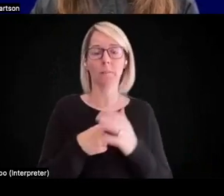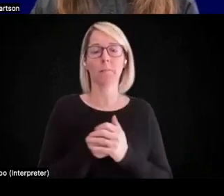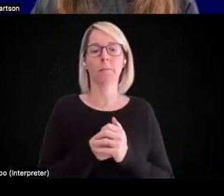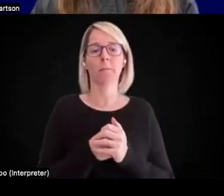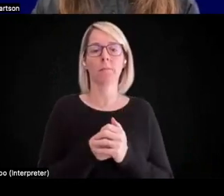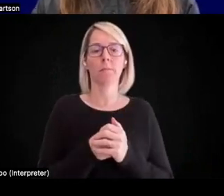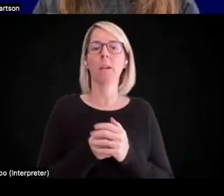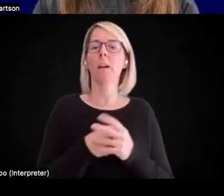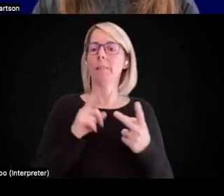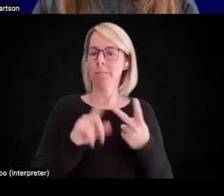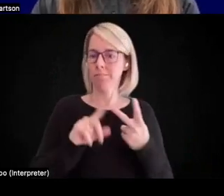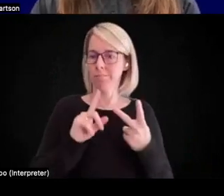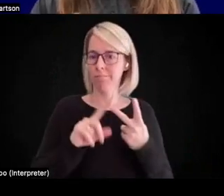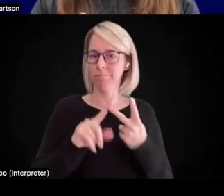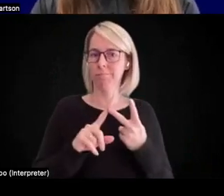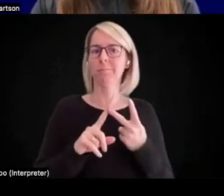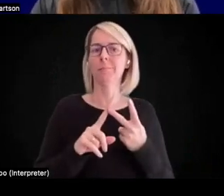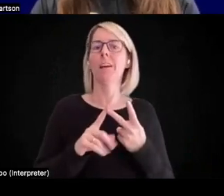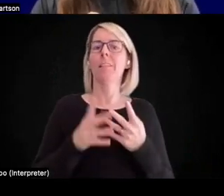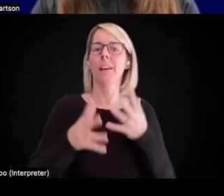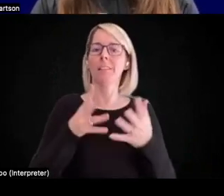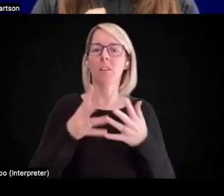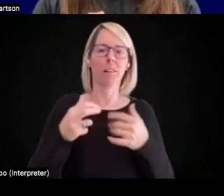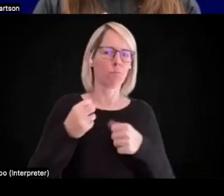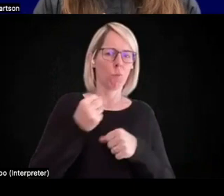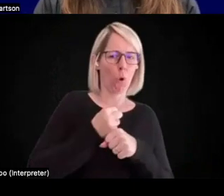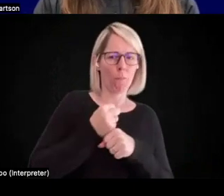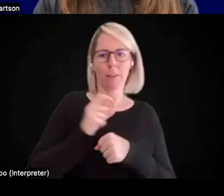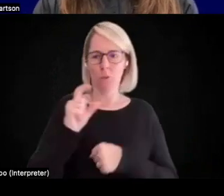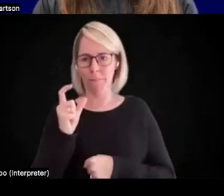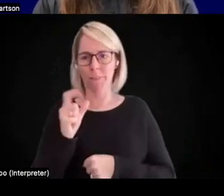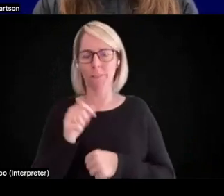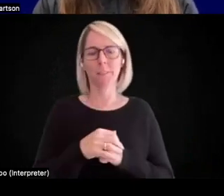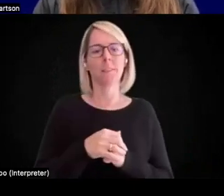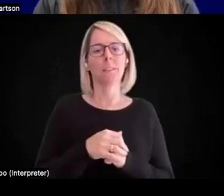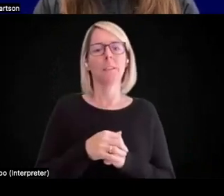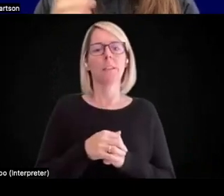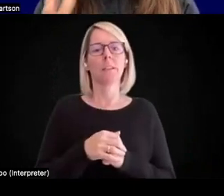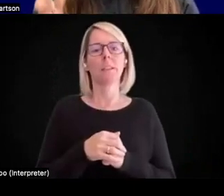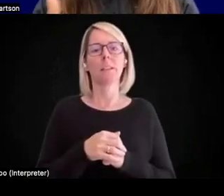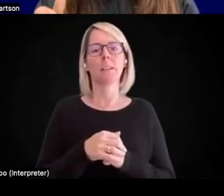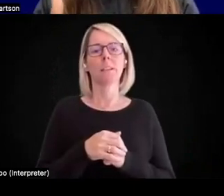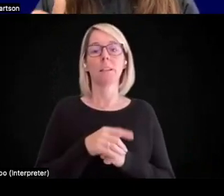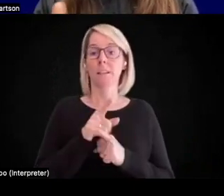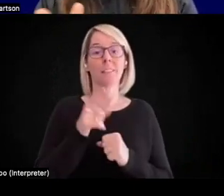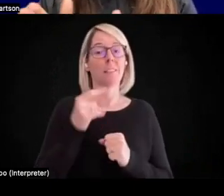they sign "coffee". I do pause. This person signs very, very quickly, so I do actually pause and